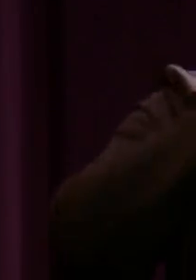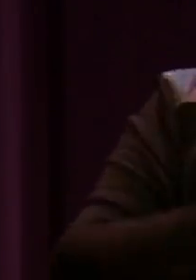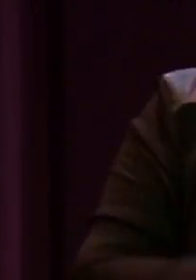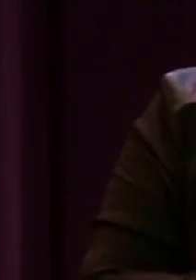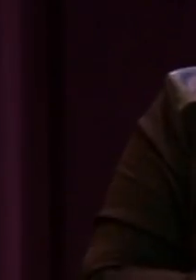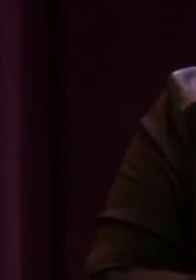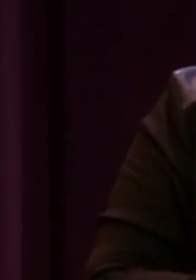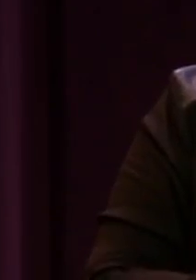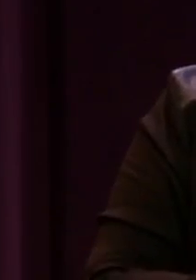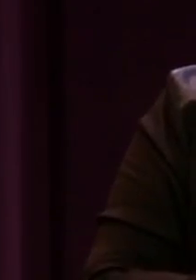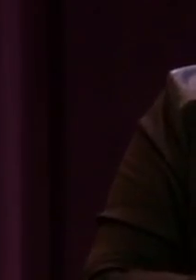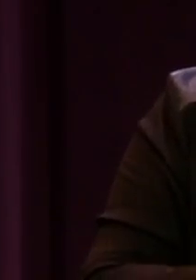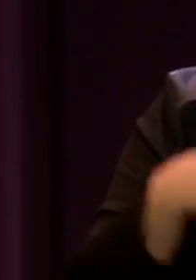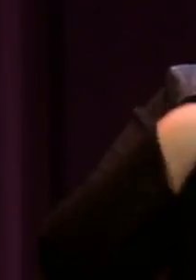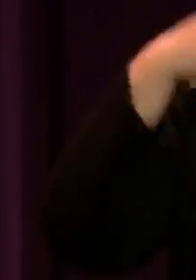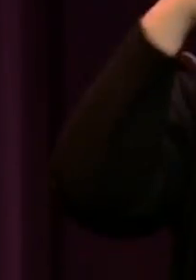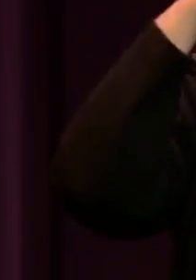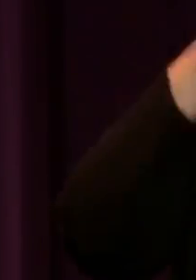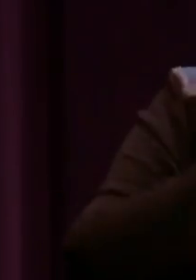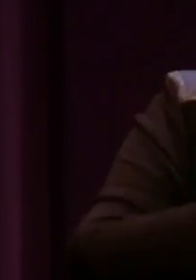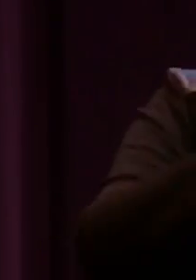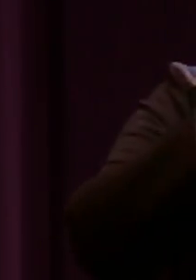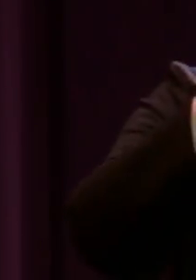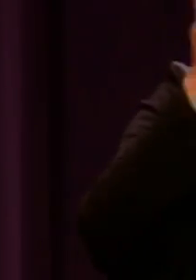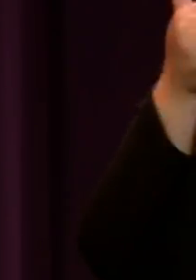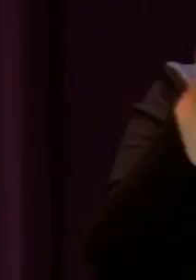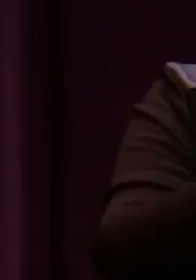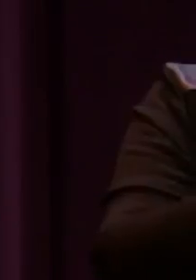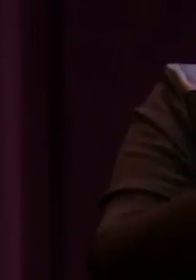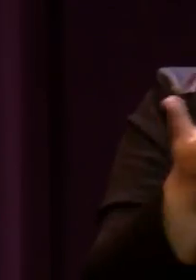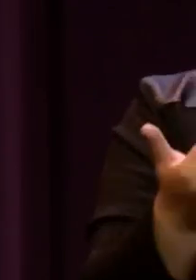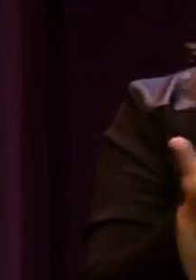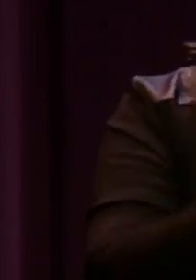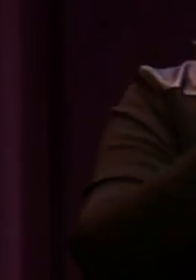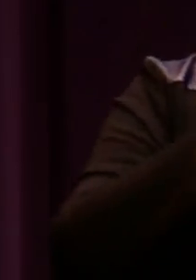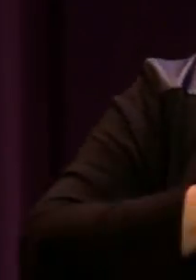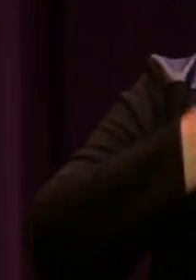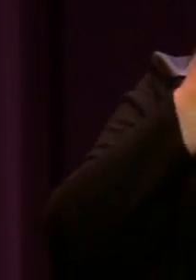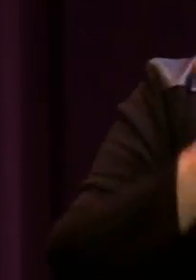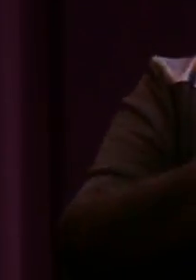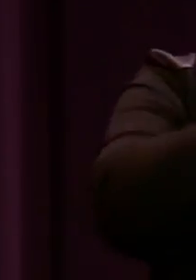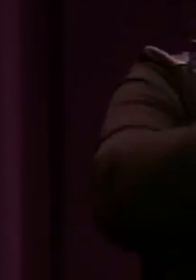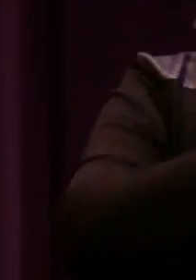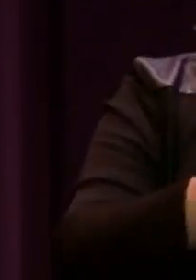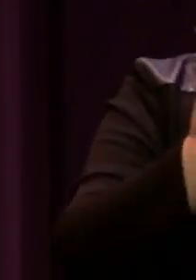I THINK THAT MORE THAN 10,000 NET NEW RESIDENTS ARE MOVING TO THE DISTRICT OF COLUMBIA EVERY